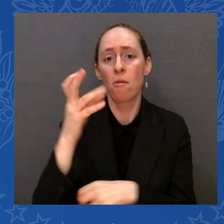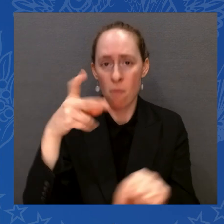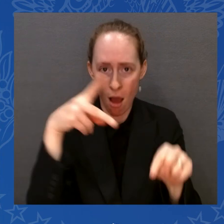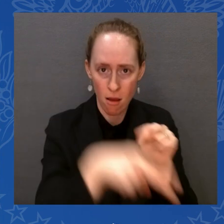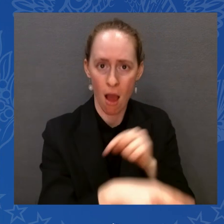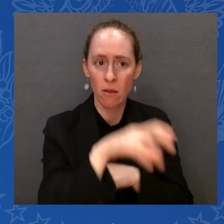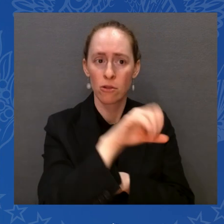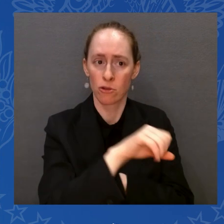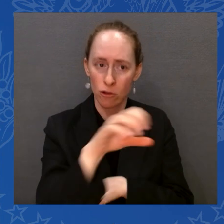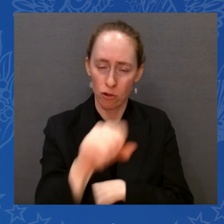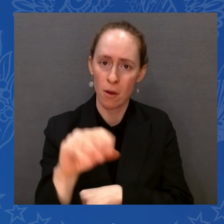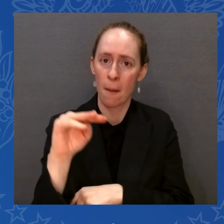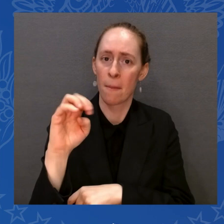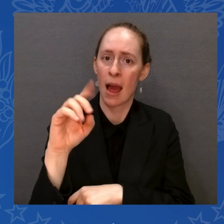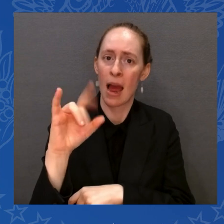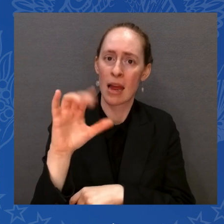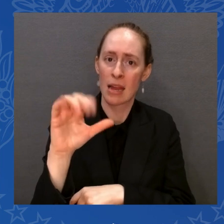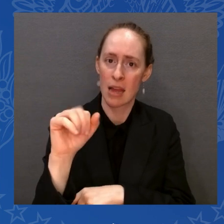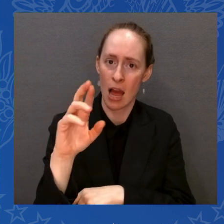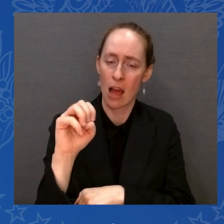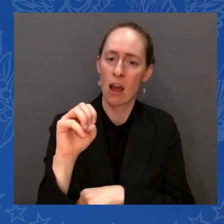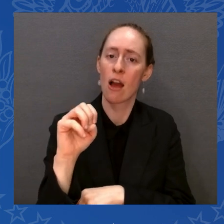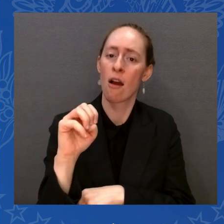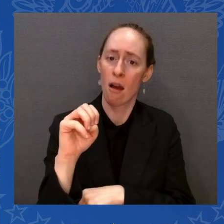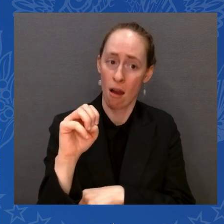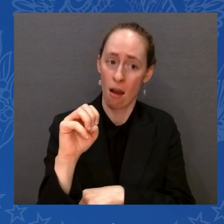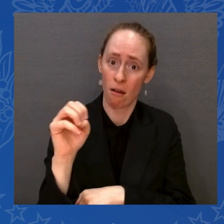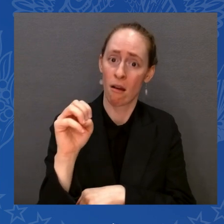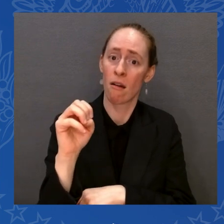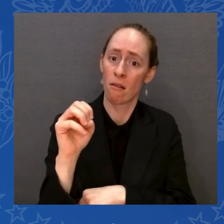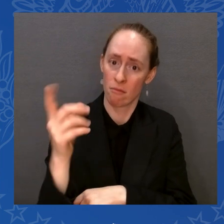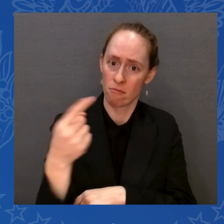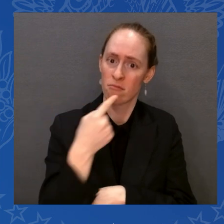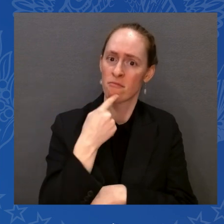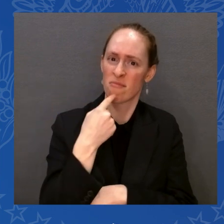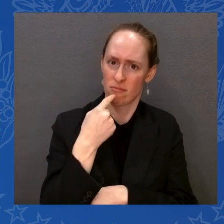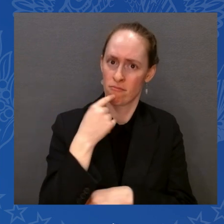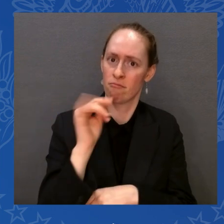And so, they played last night something I didn't even know existed: a video of him saying,